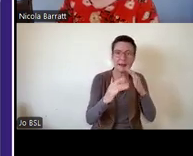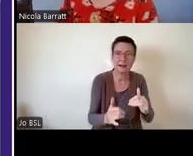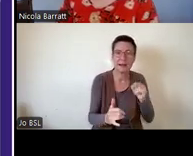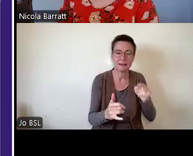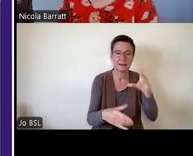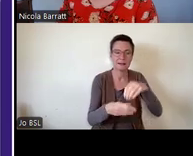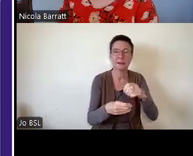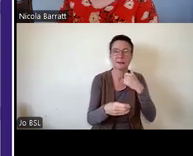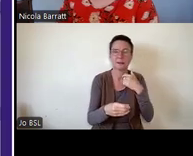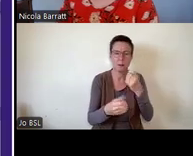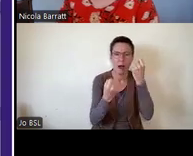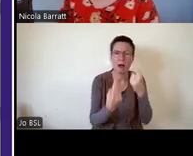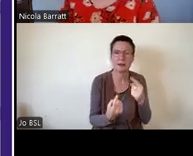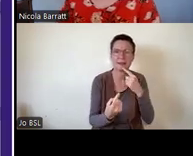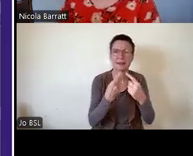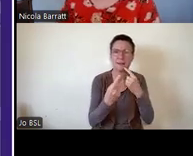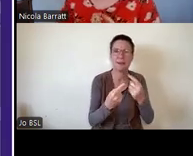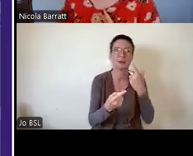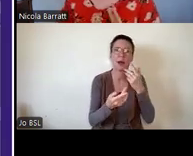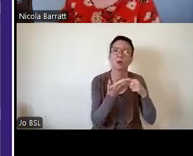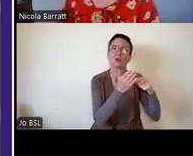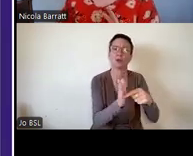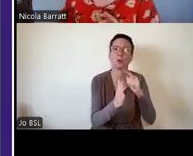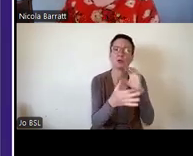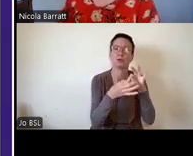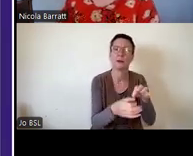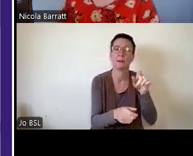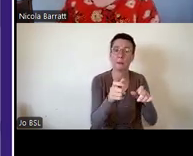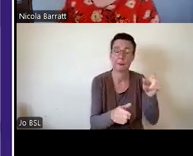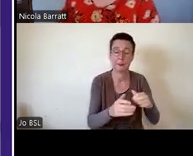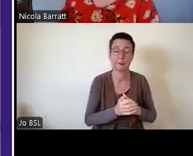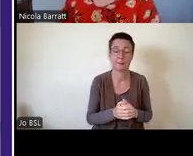I've seen advice to say that posts with 800 words or more